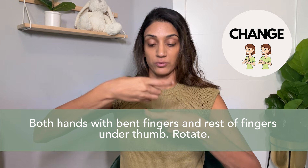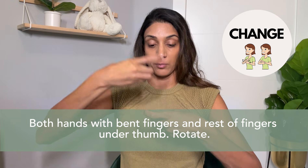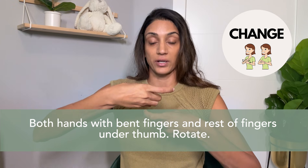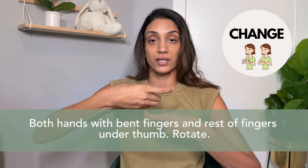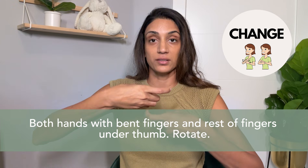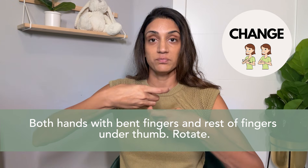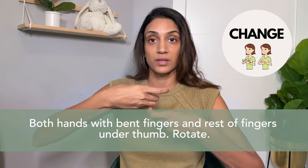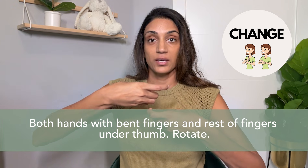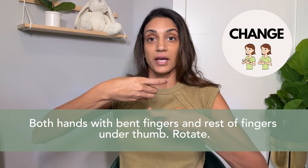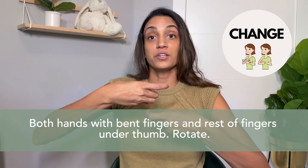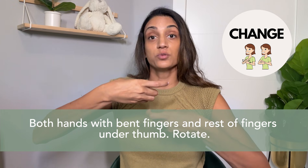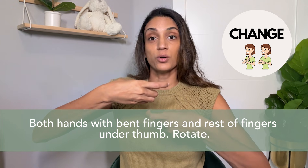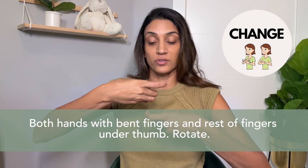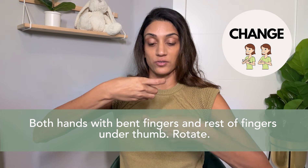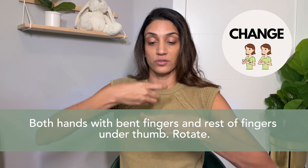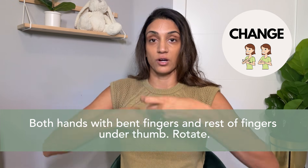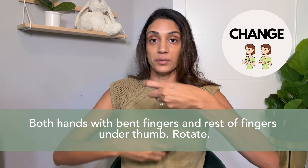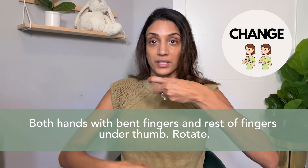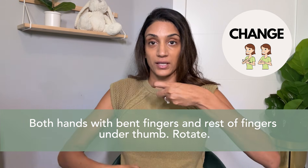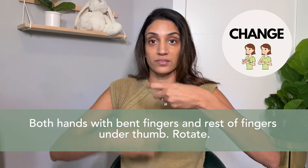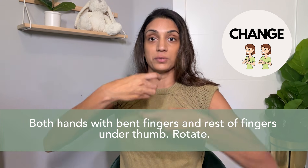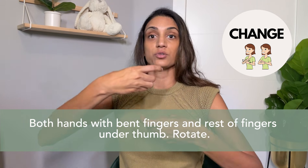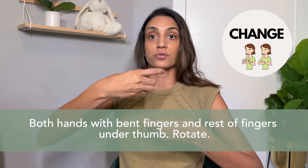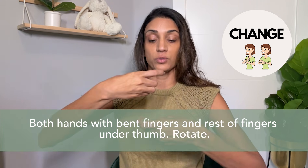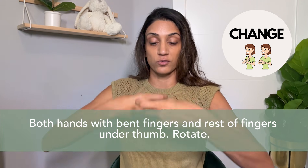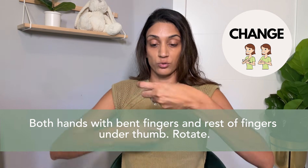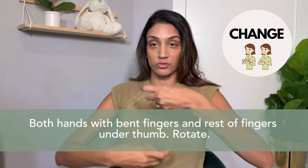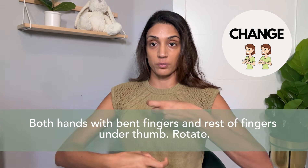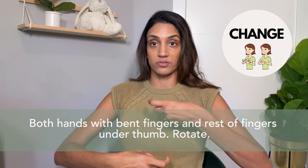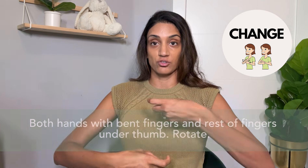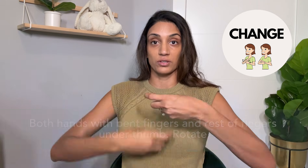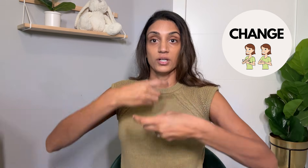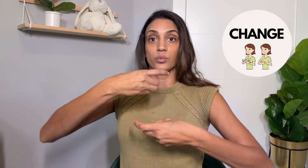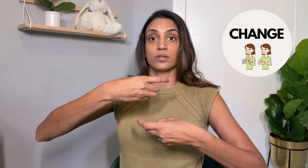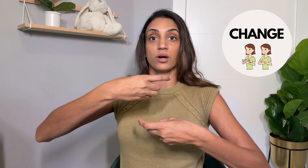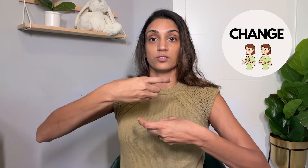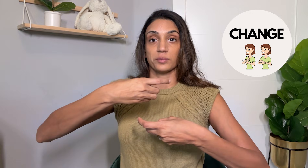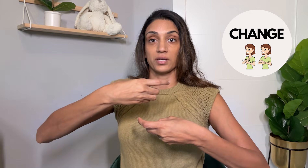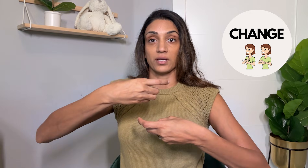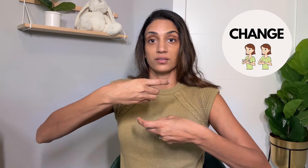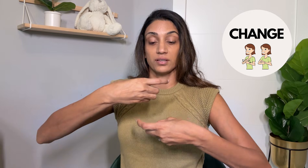I'm right handed and then you rotate so the dominant hand is coming towards you, and it switches the position with the non-dominant hand.